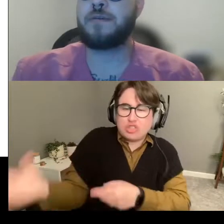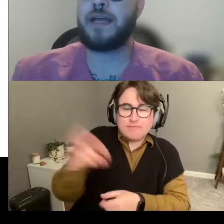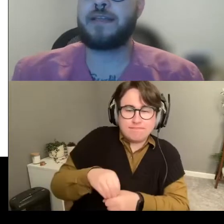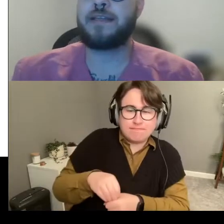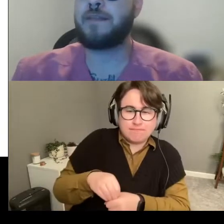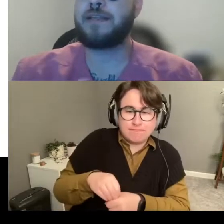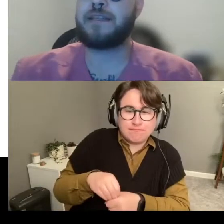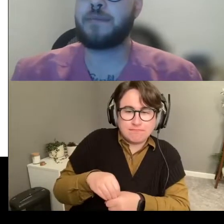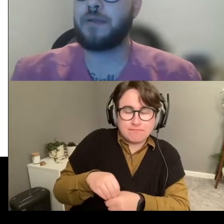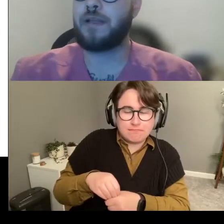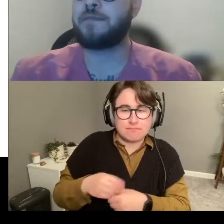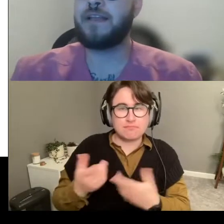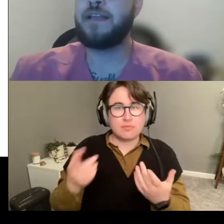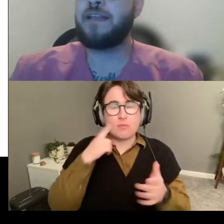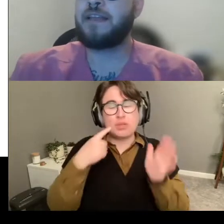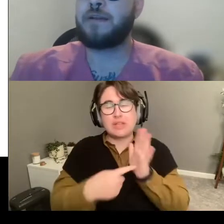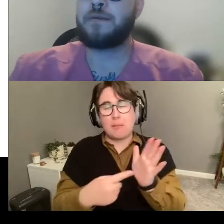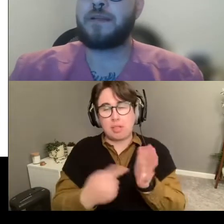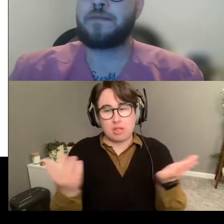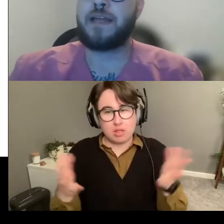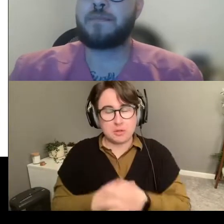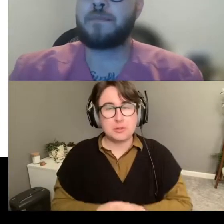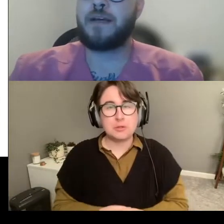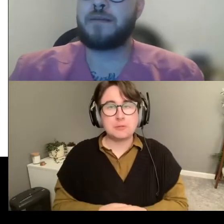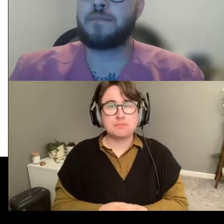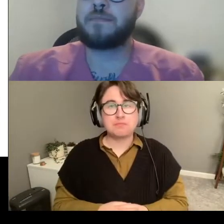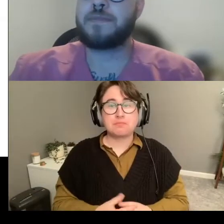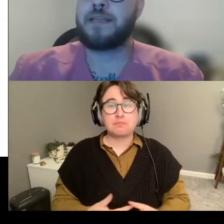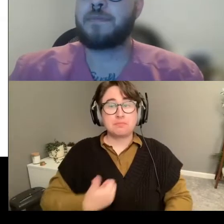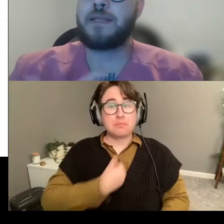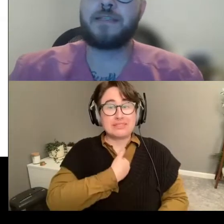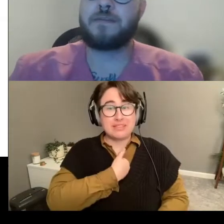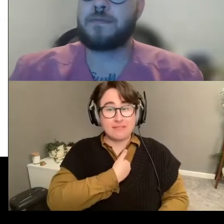So I give the example of, if I'm seeing a patient